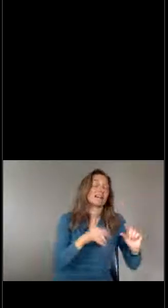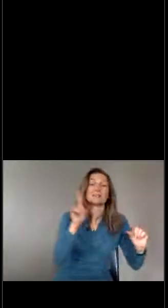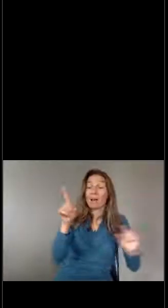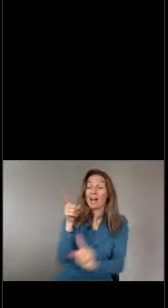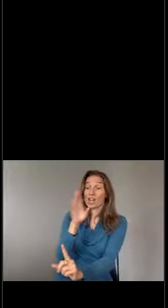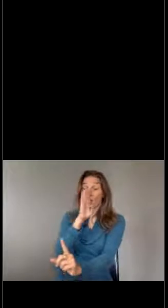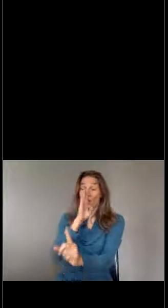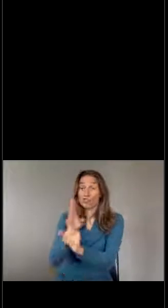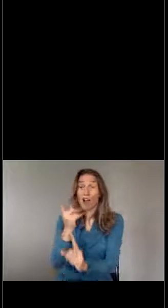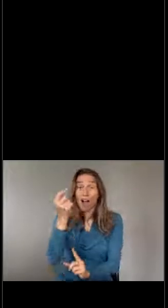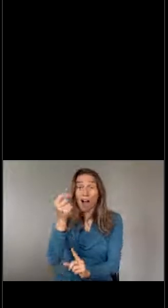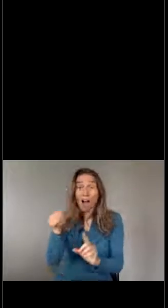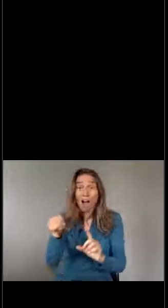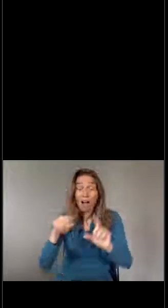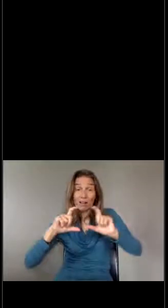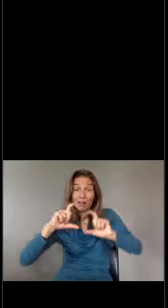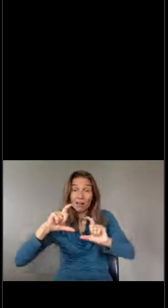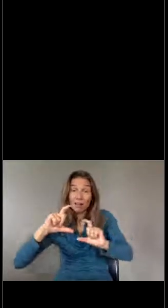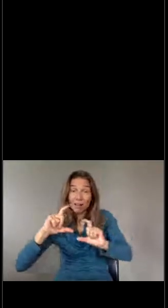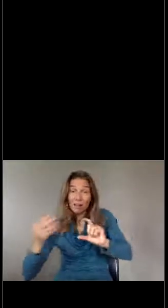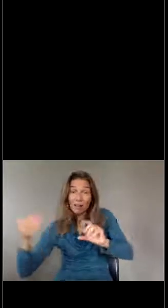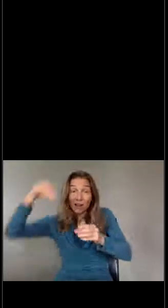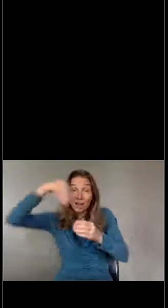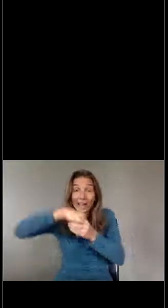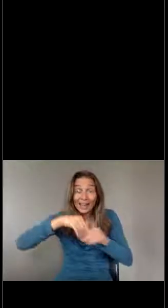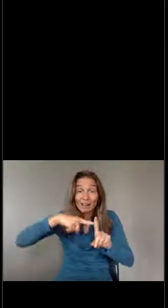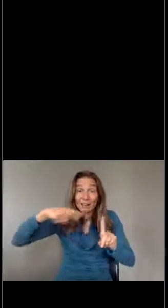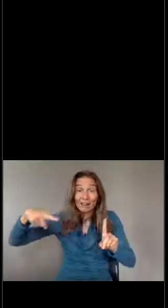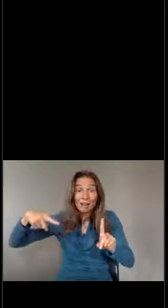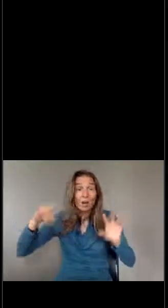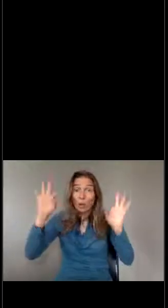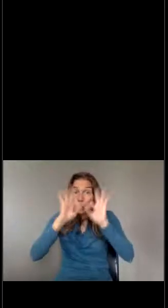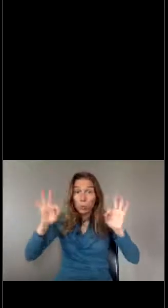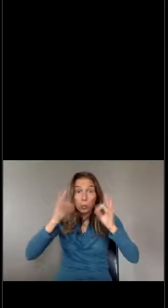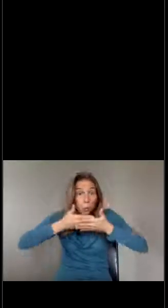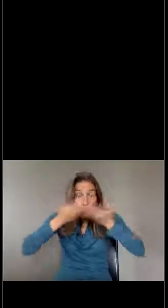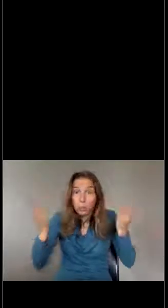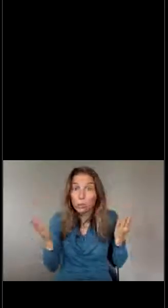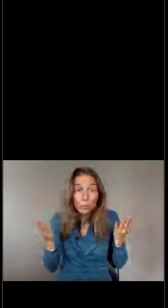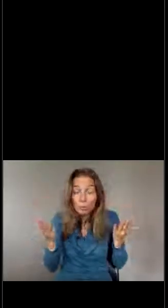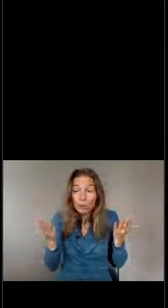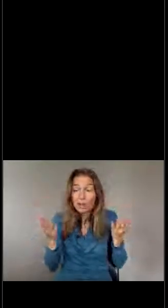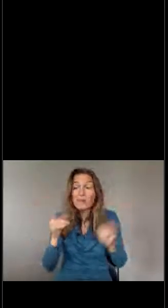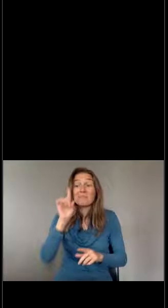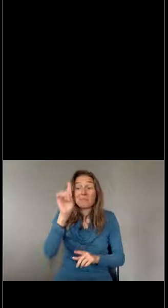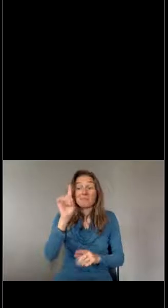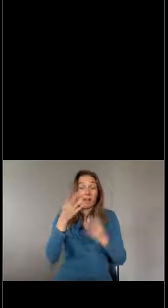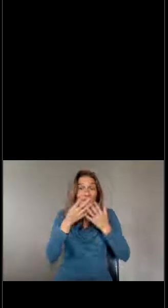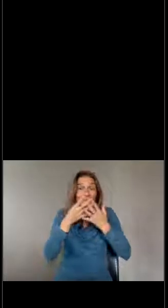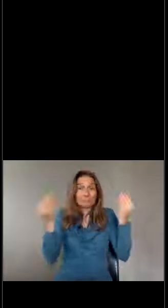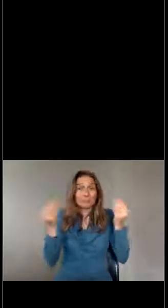on financial income can be substantial. Here we have an example from a study done in Cambodia.